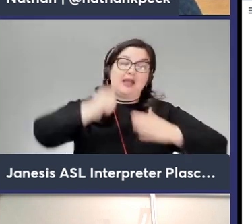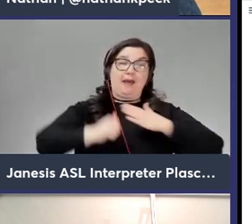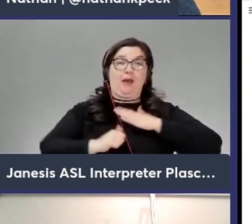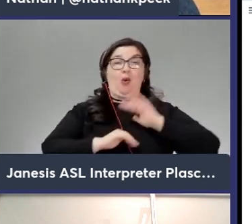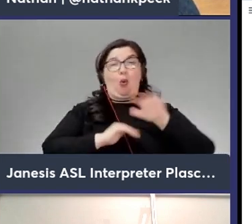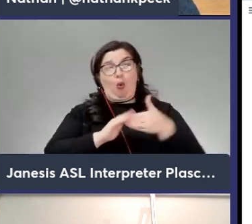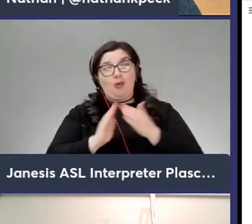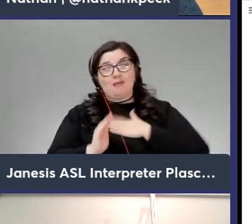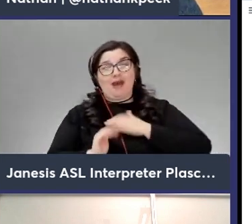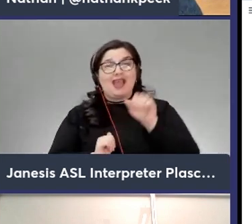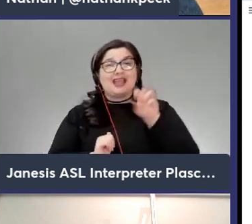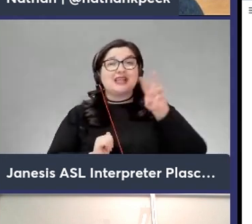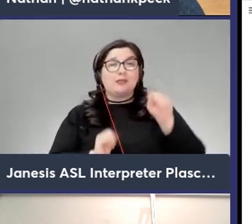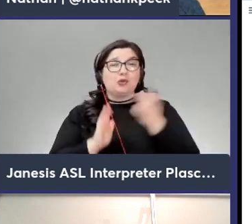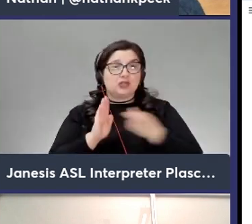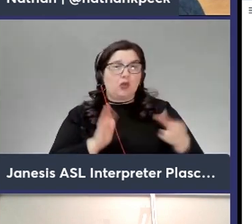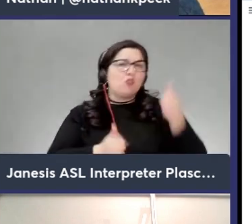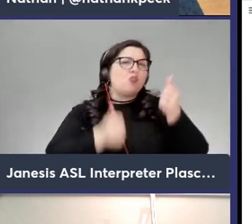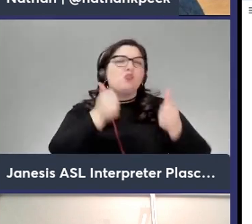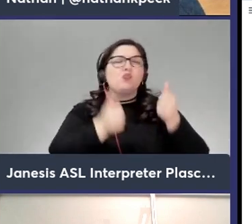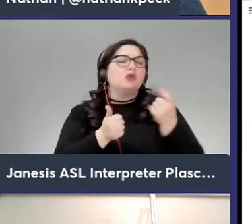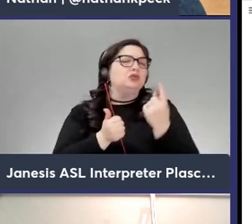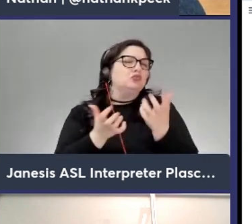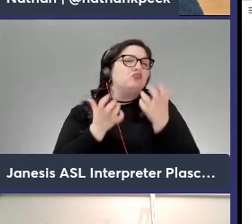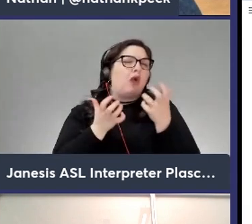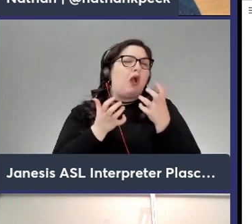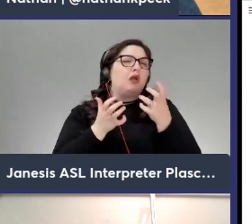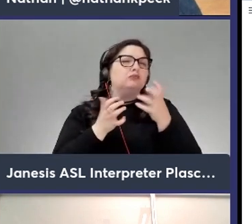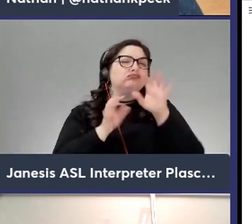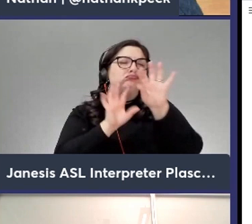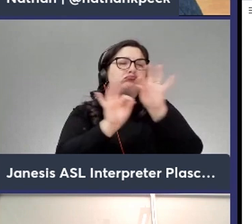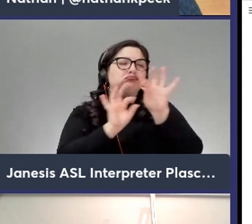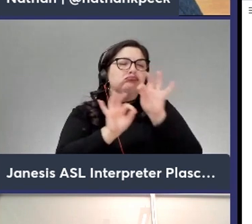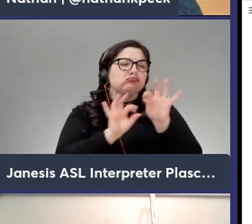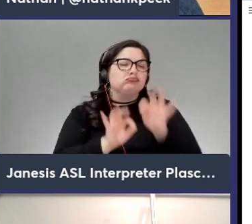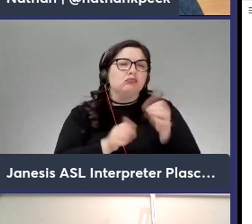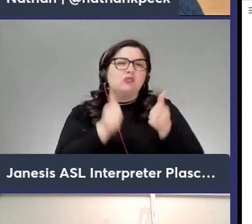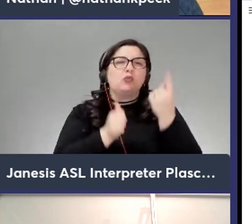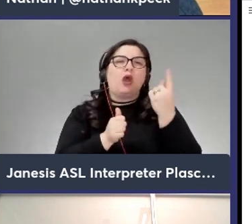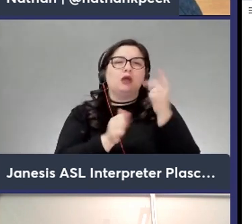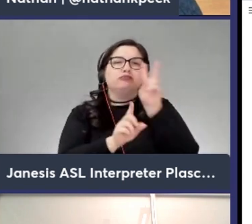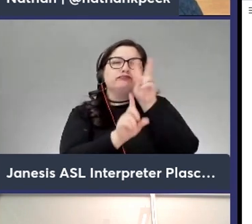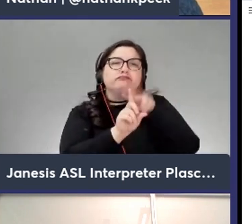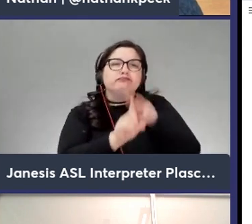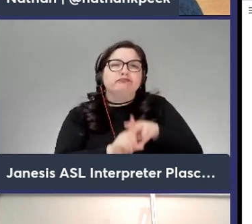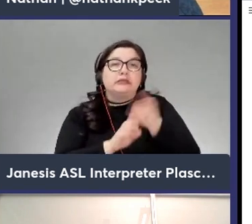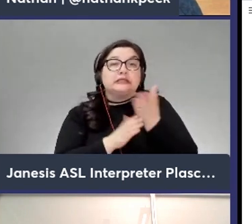It'll ask me which AWS resource do I want to assign. I want to assign only S3 right now, but if you want,